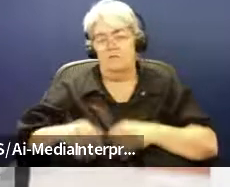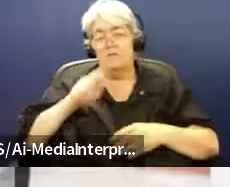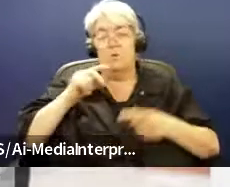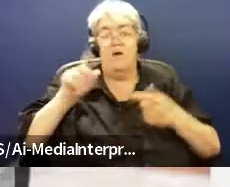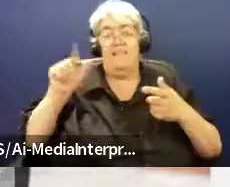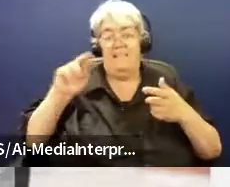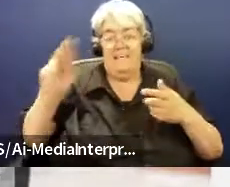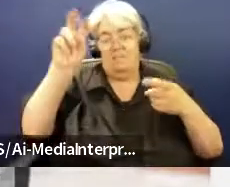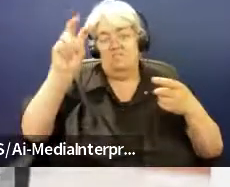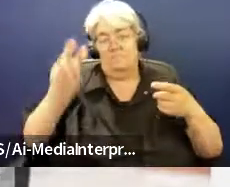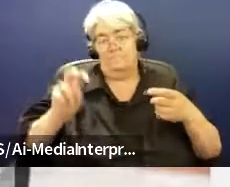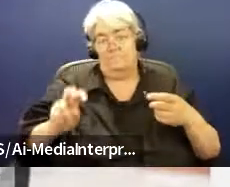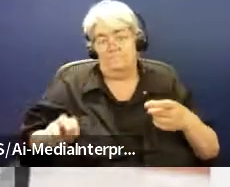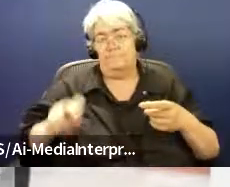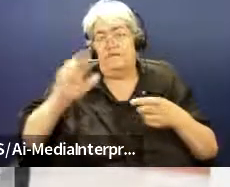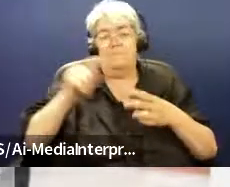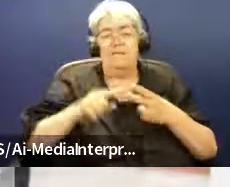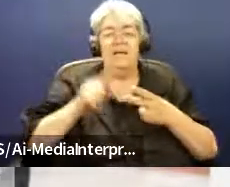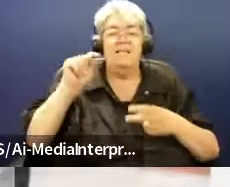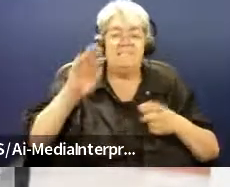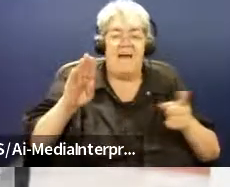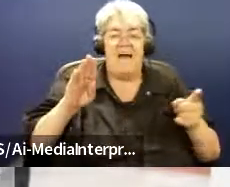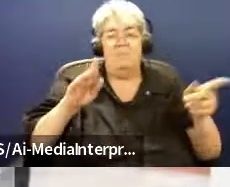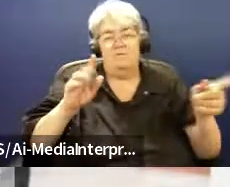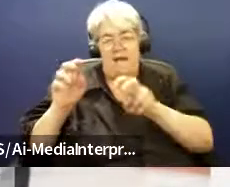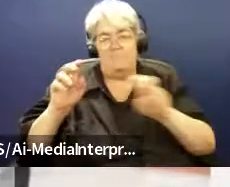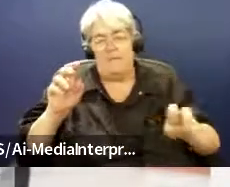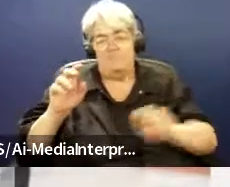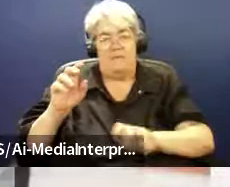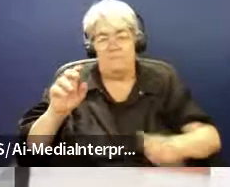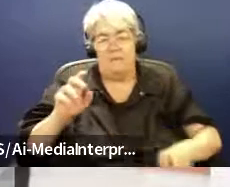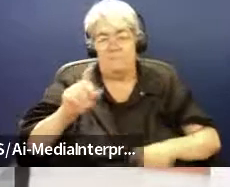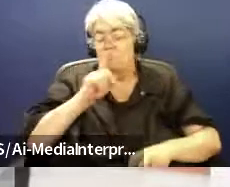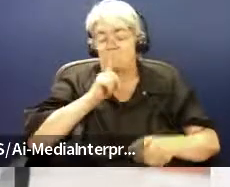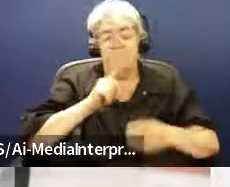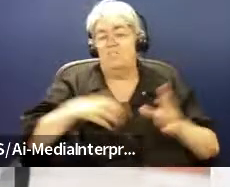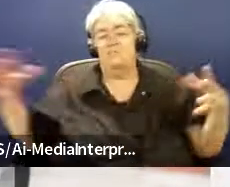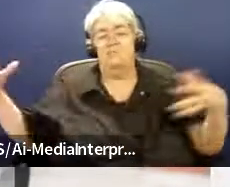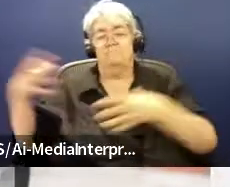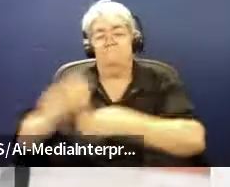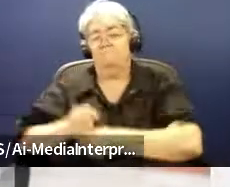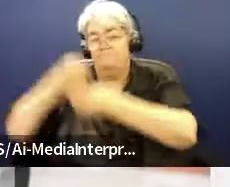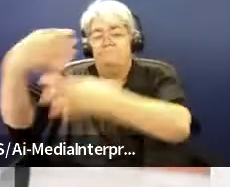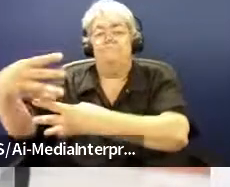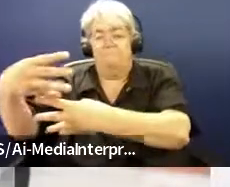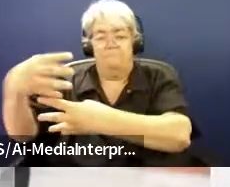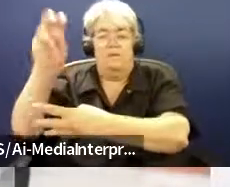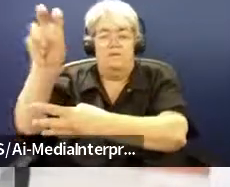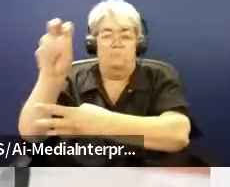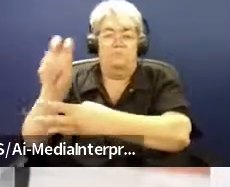National convention, 13 of 113, national convention, register now for national convention, we are with you a benefit concert – MATT HACKETT: